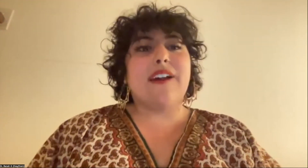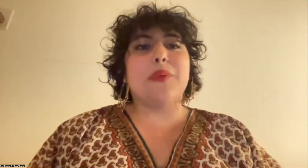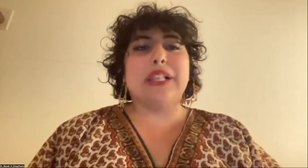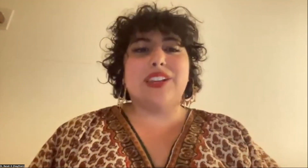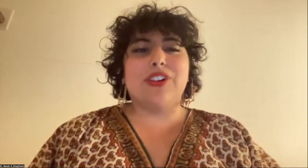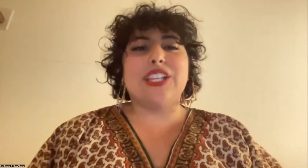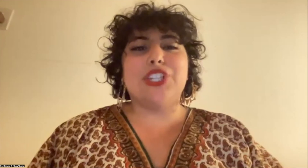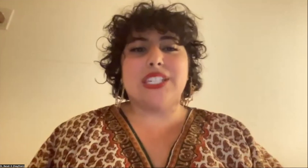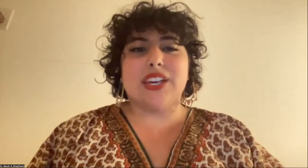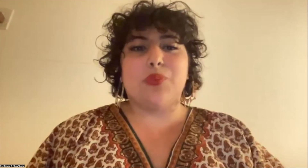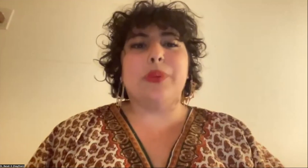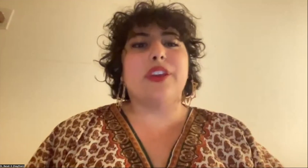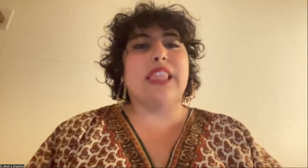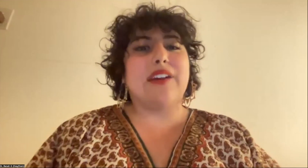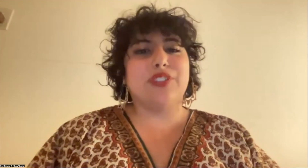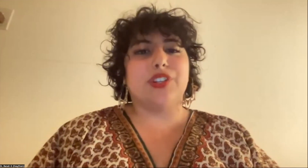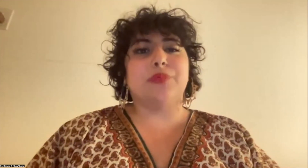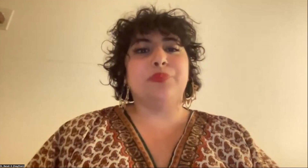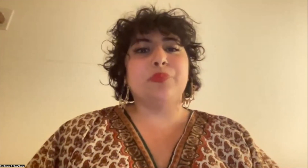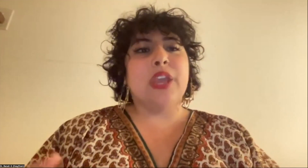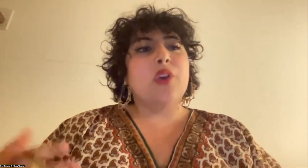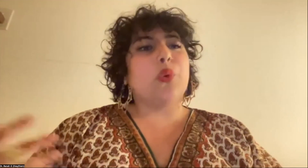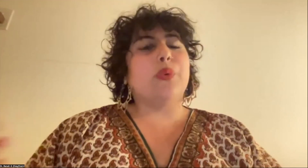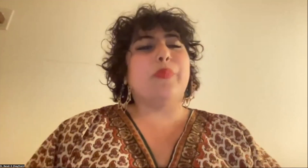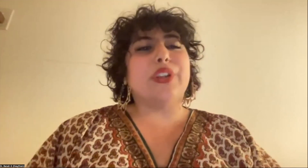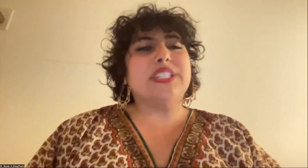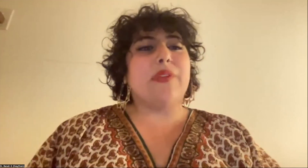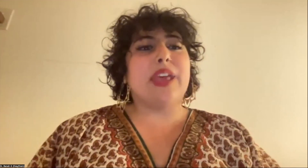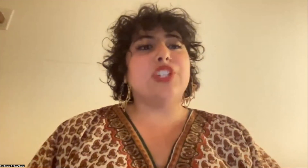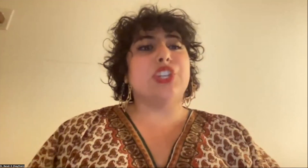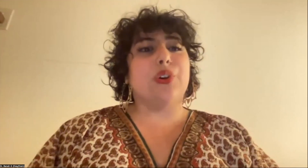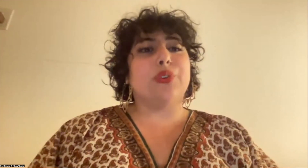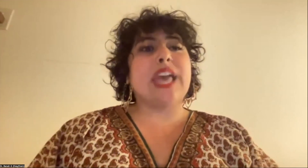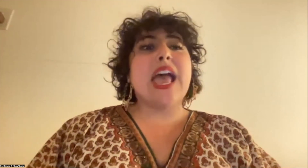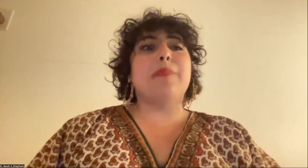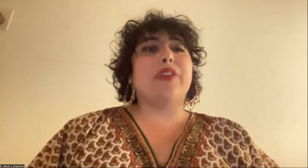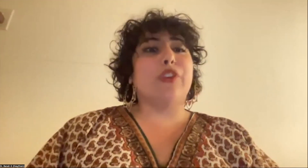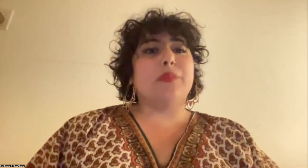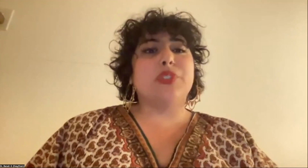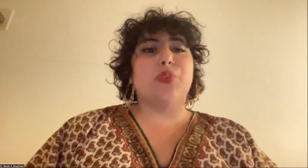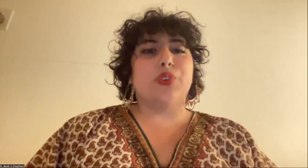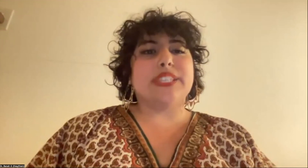on the political agenda will be their laughter. We will burn down the NGOs and make freedom schools